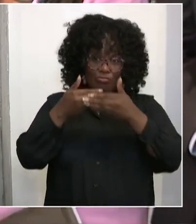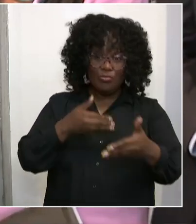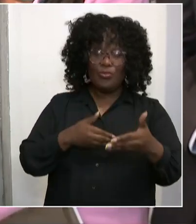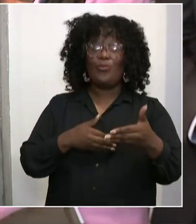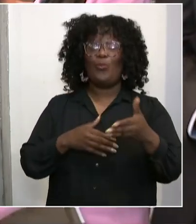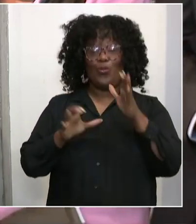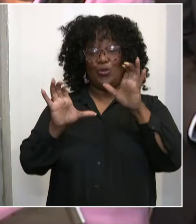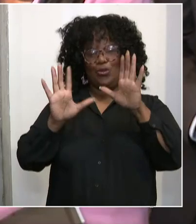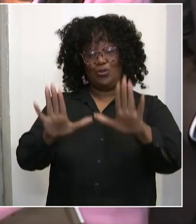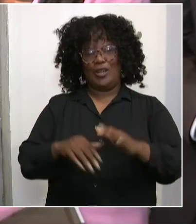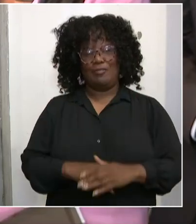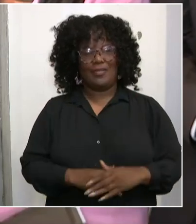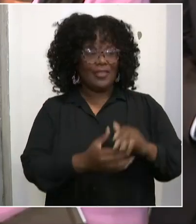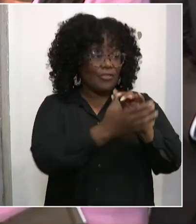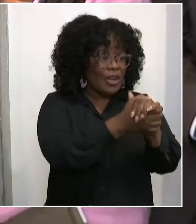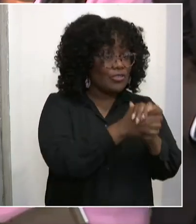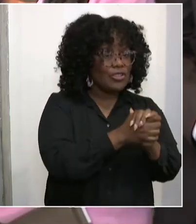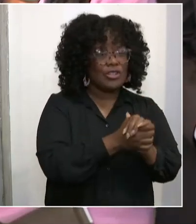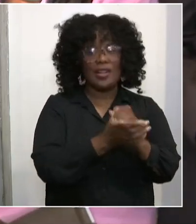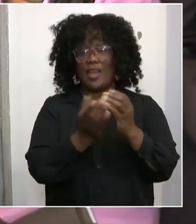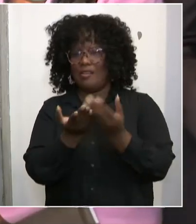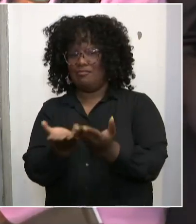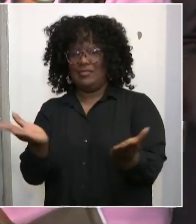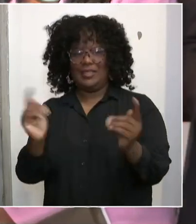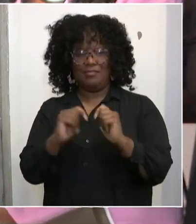Congratulations for actually bringing this all to fruition to everyone.